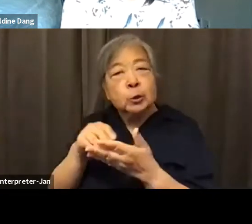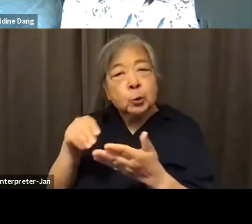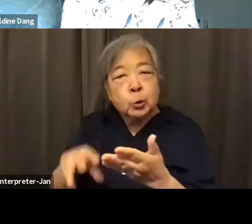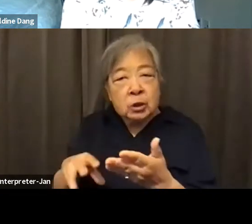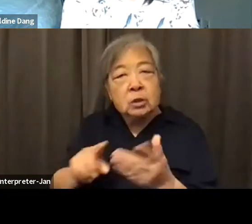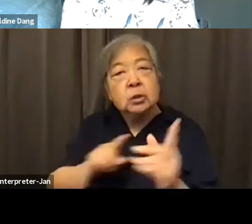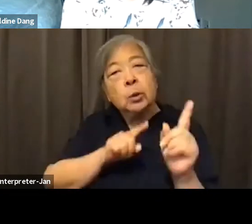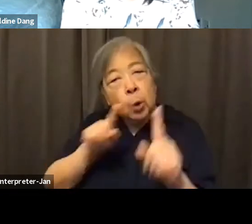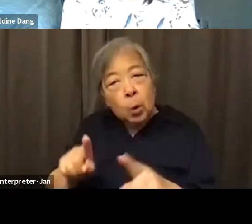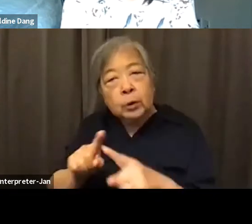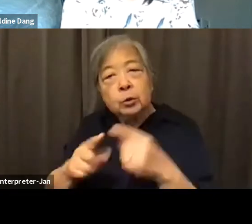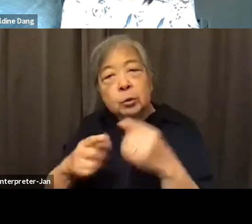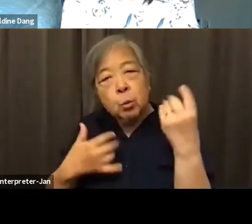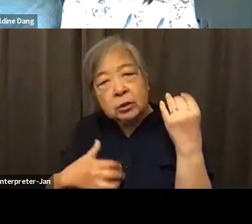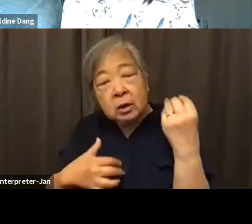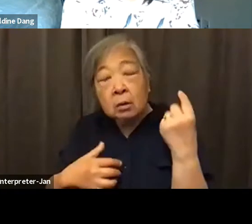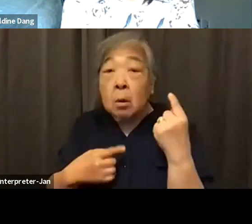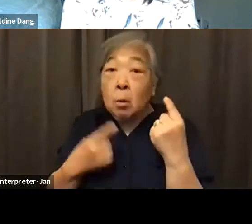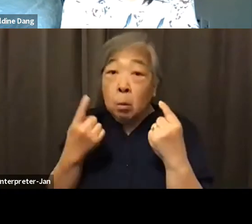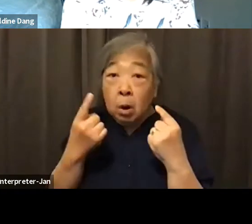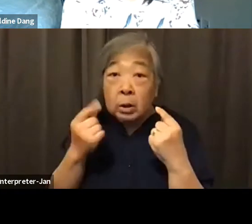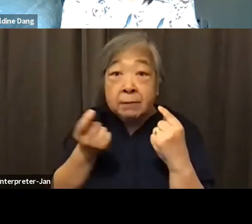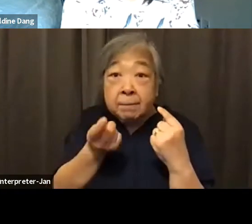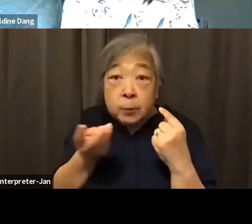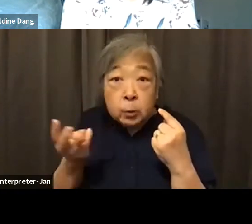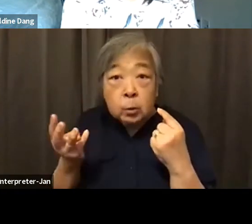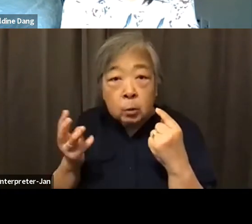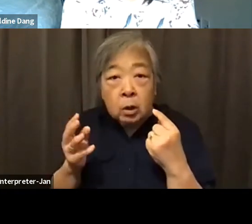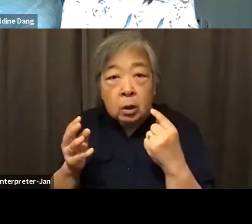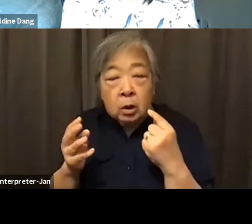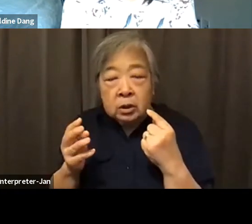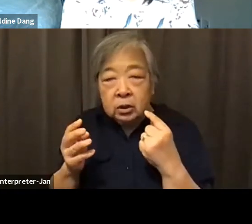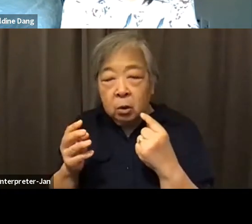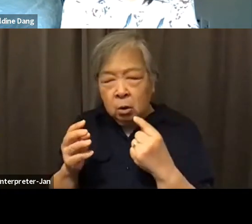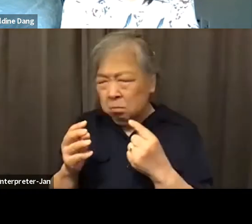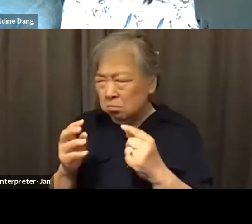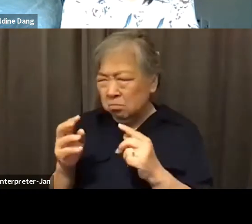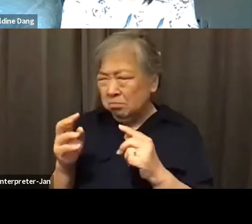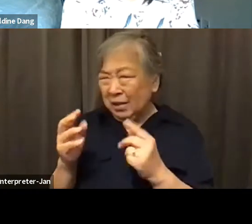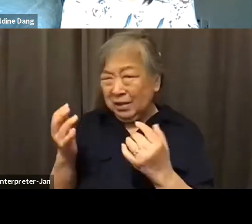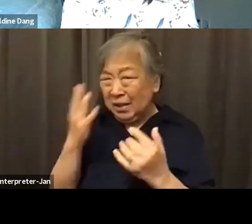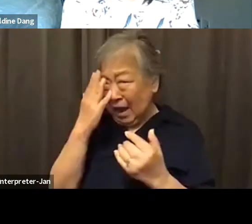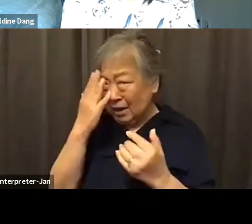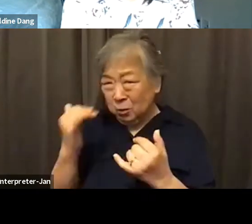I'm one of the few and that's why a lot of people didn't initially believe I was from the U.S.